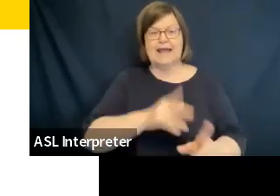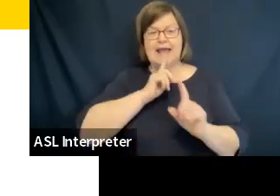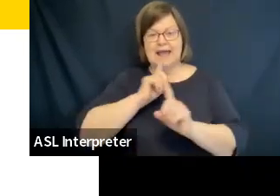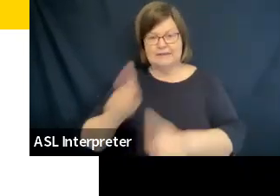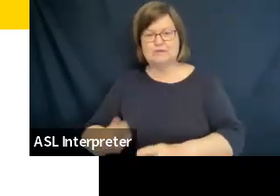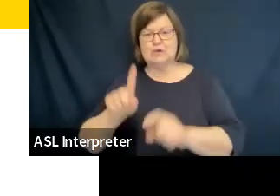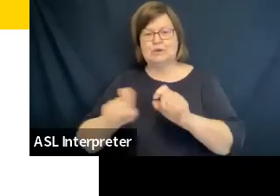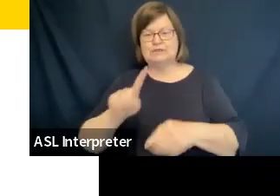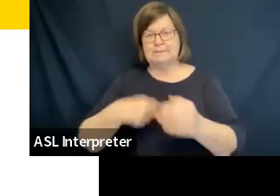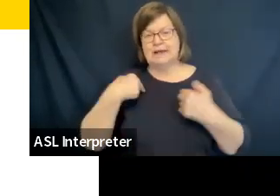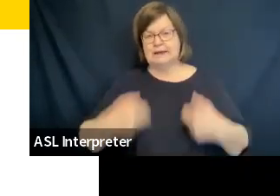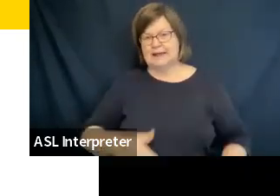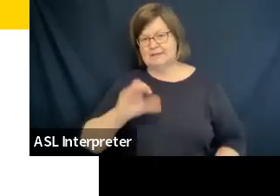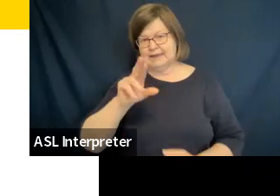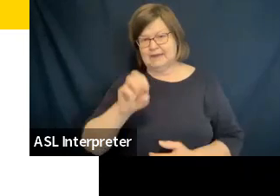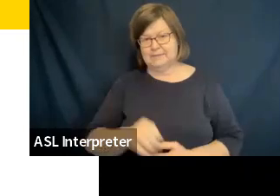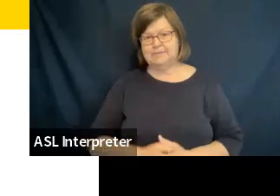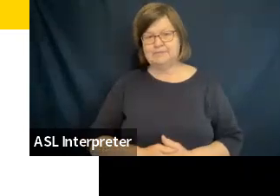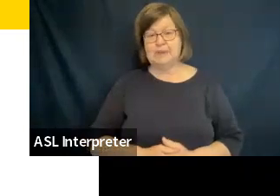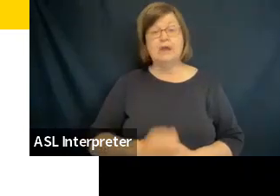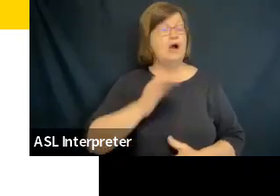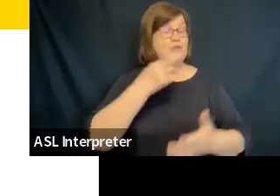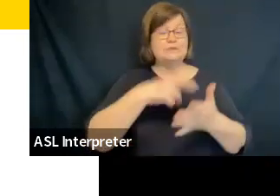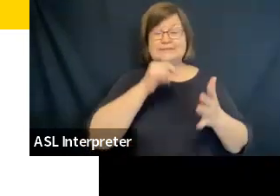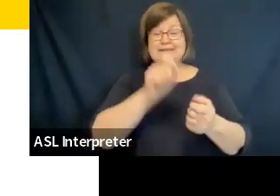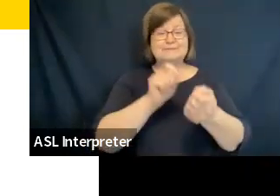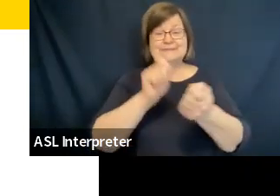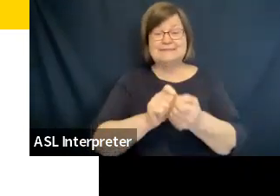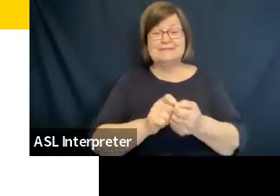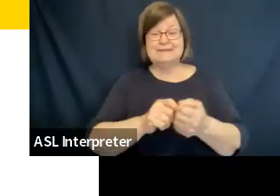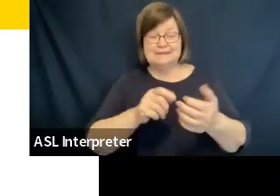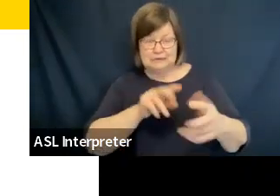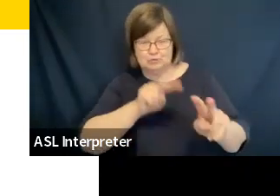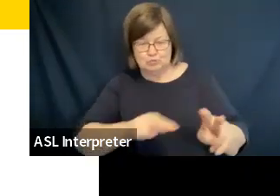about healthcare. While our research did not specifically examine ADA standards,